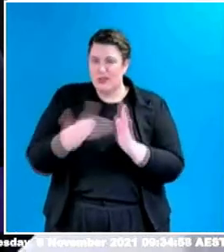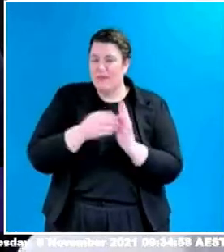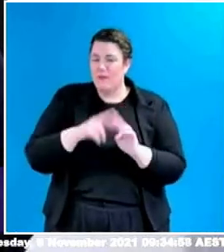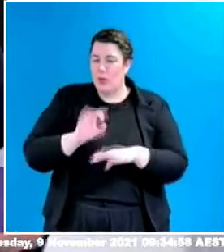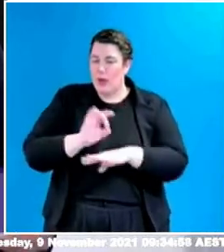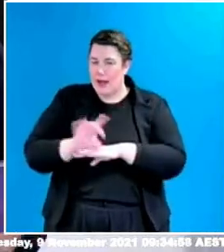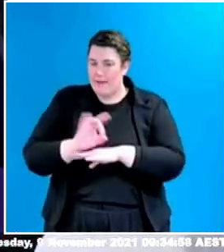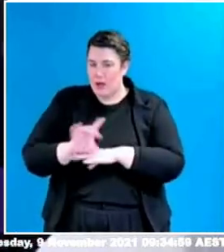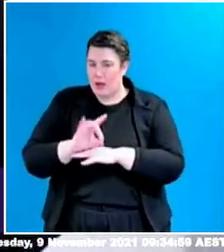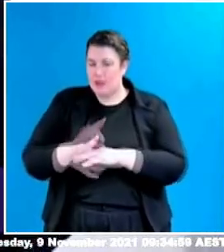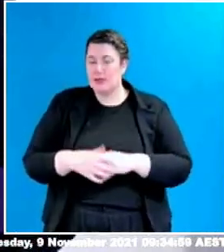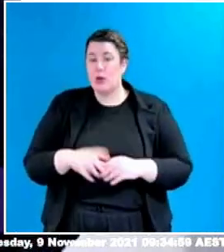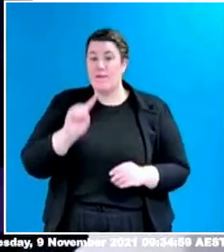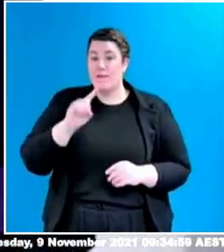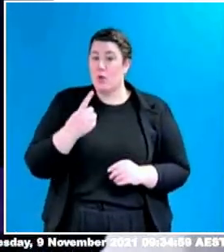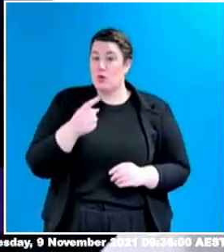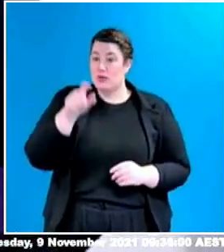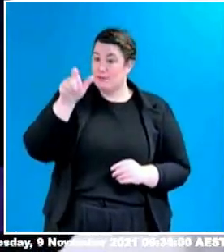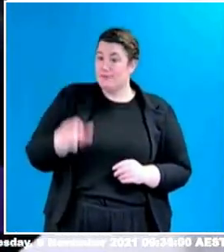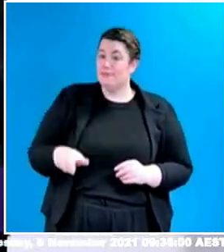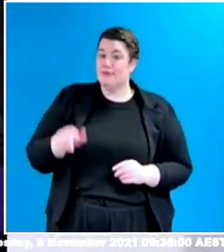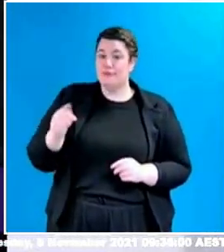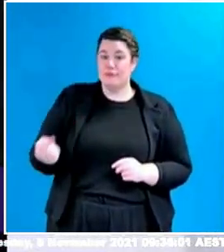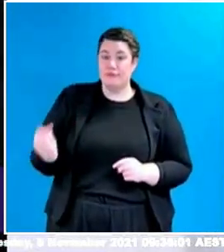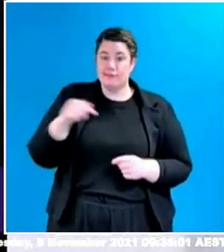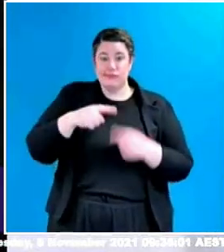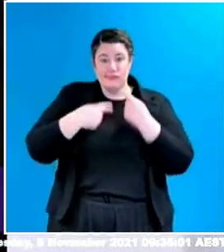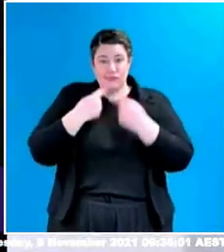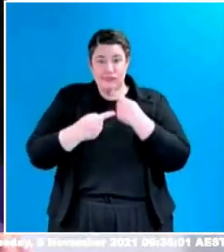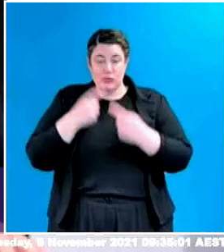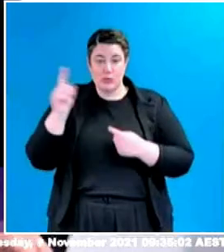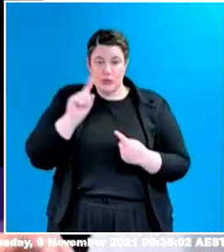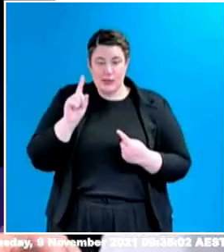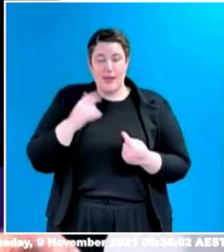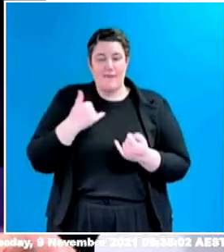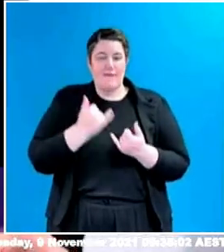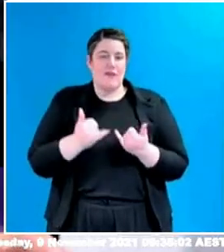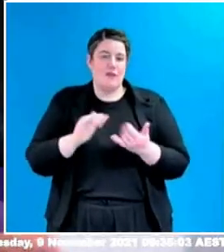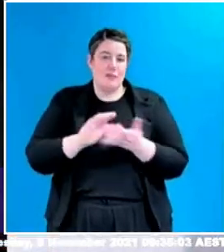As our first witnesses this morning, I am pleased to welcome